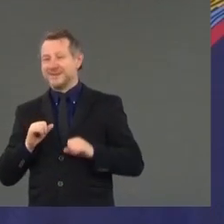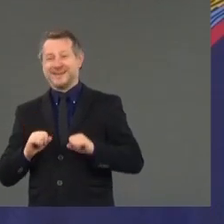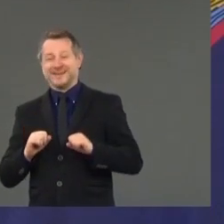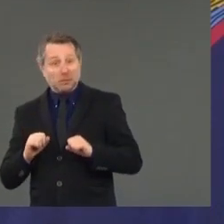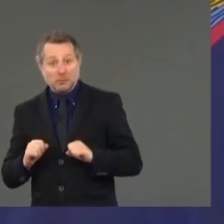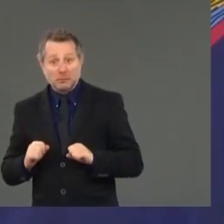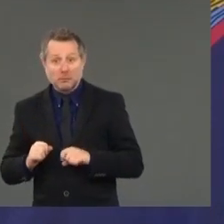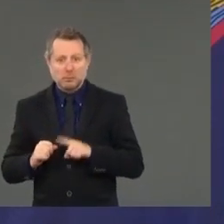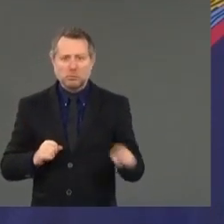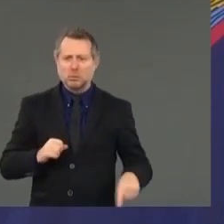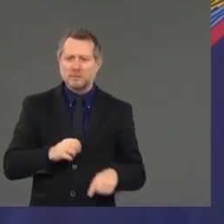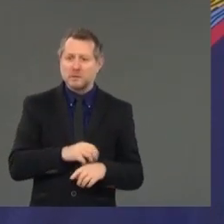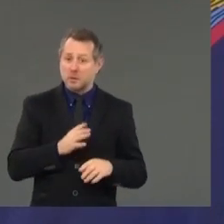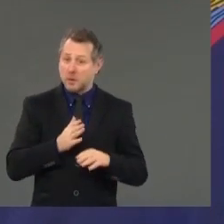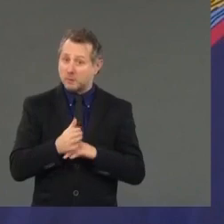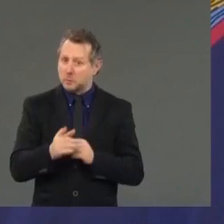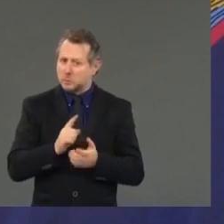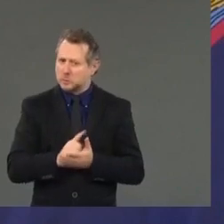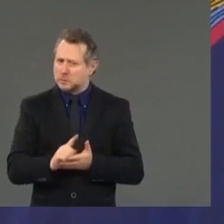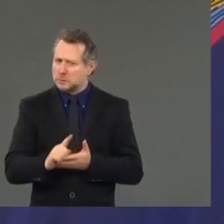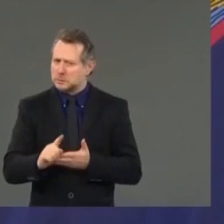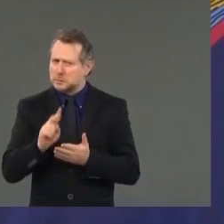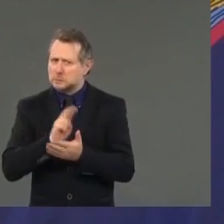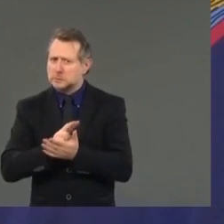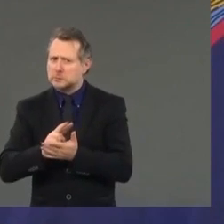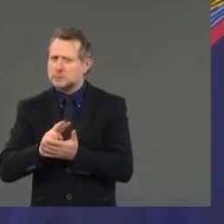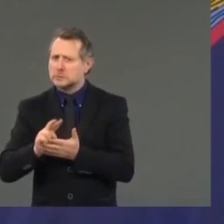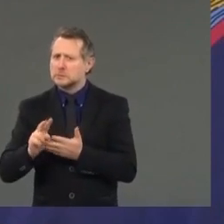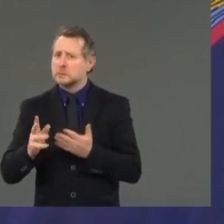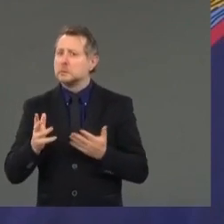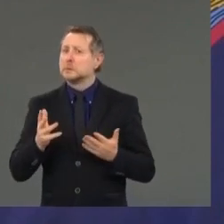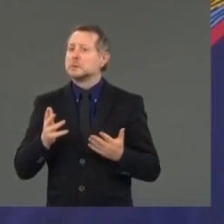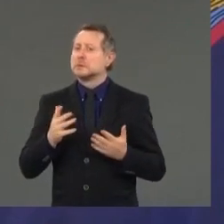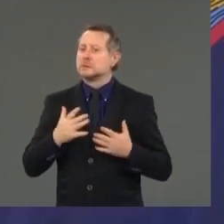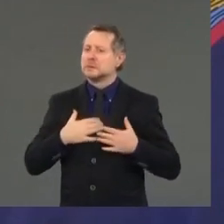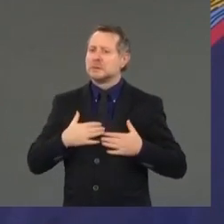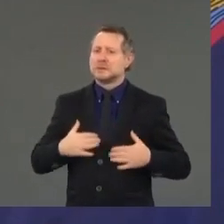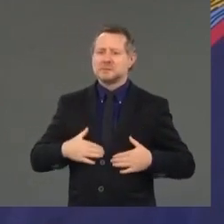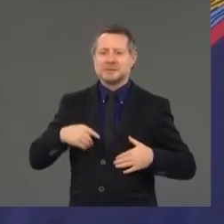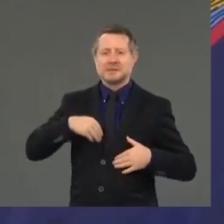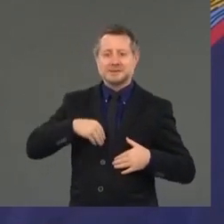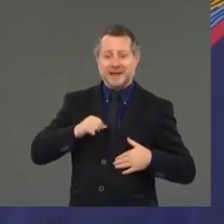ANTIBODIES BEFORE FOR THIS VIRUS AND NOW AFTER ONE WEEK OR TWO